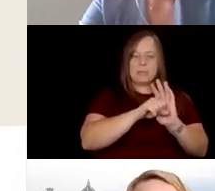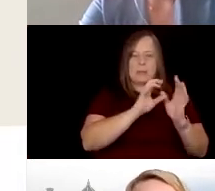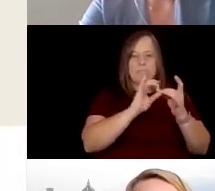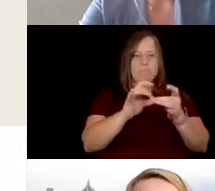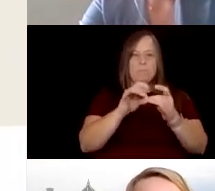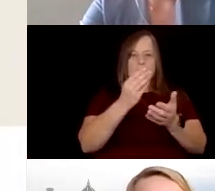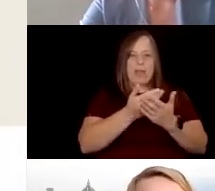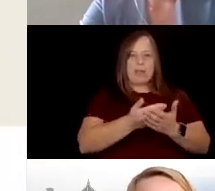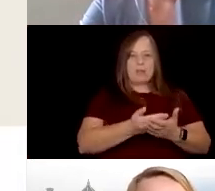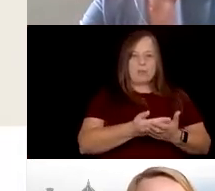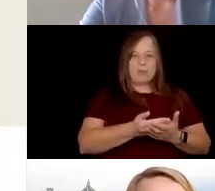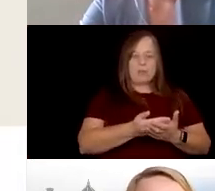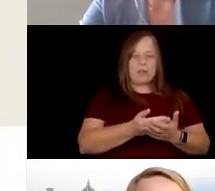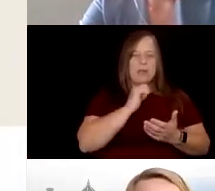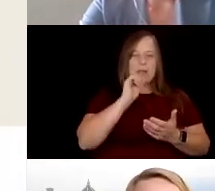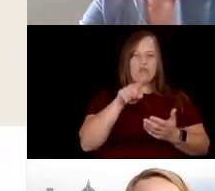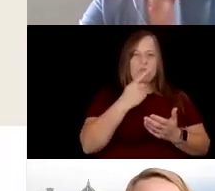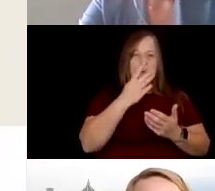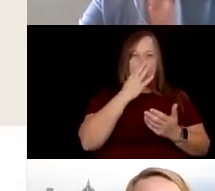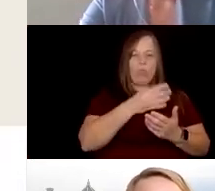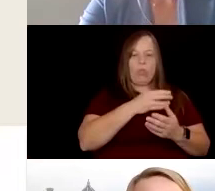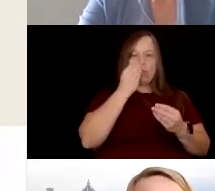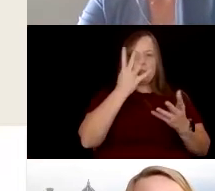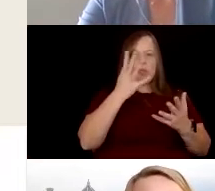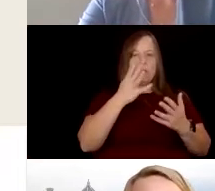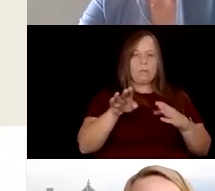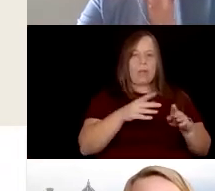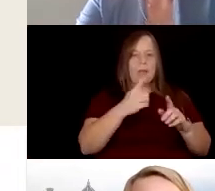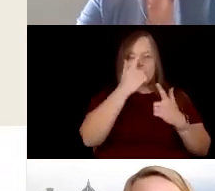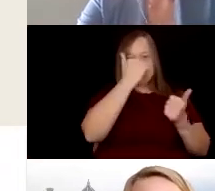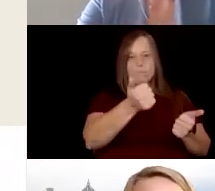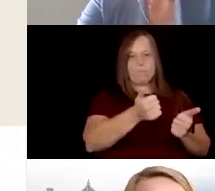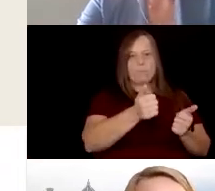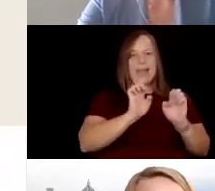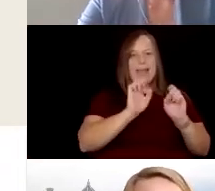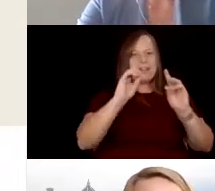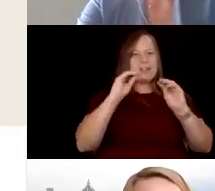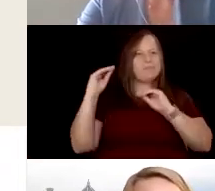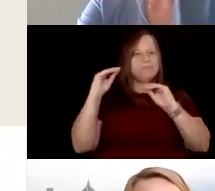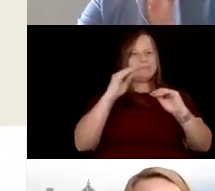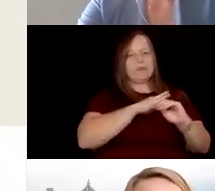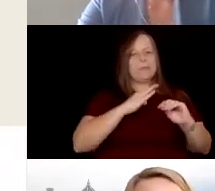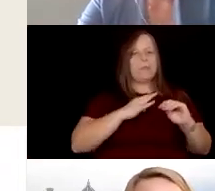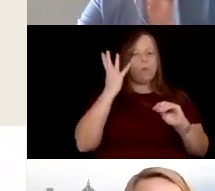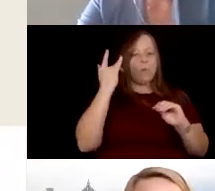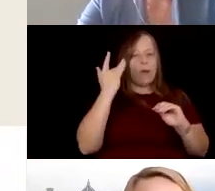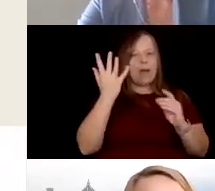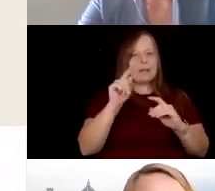rather than as willful misconduct. And that often requires educating the boards on why a TBI caused you